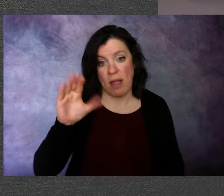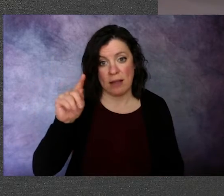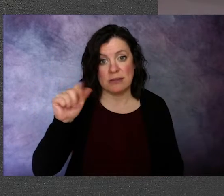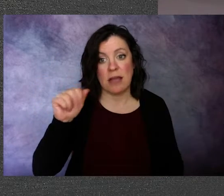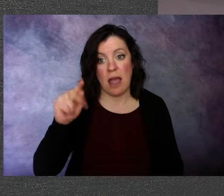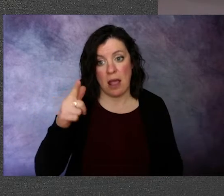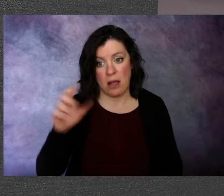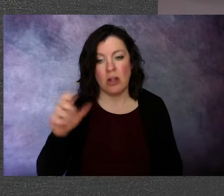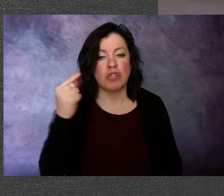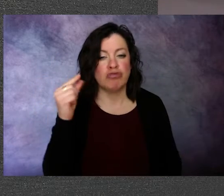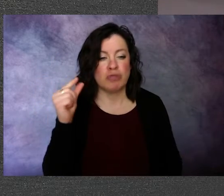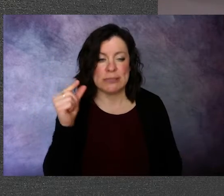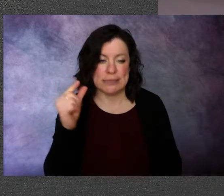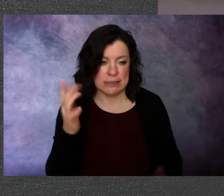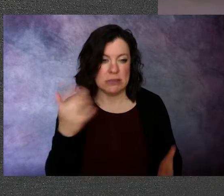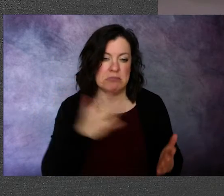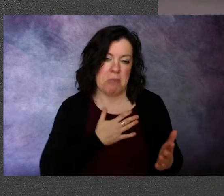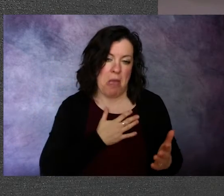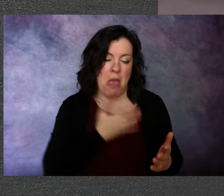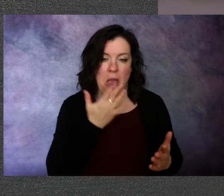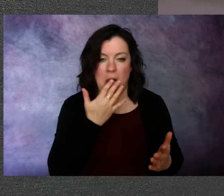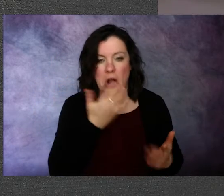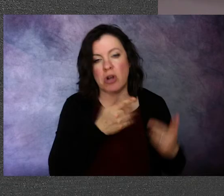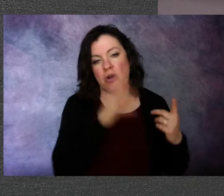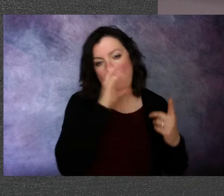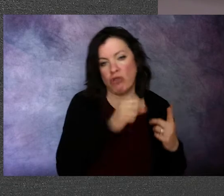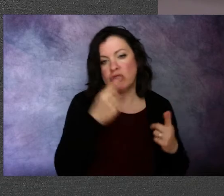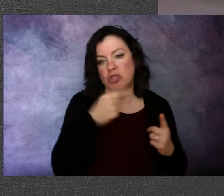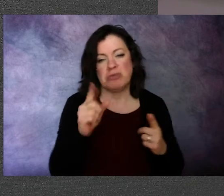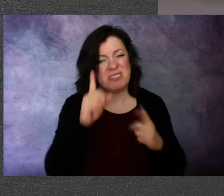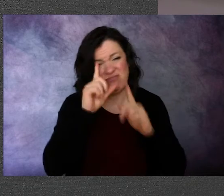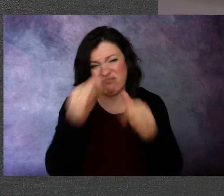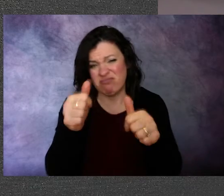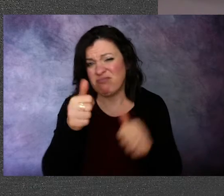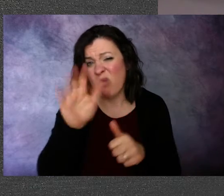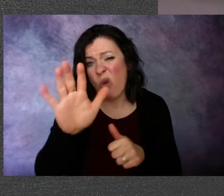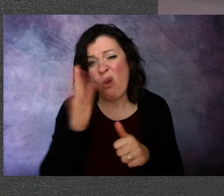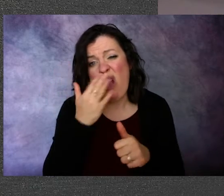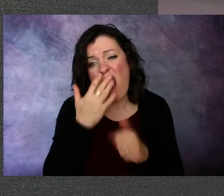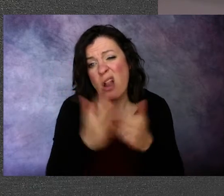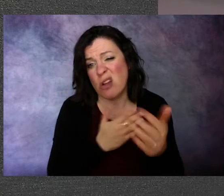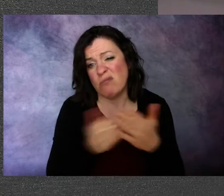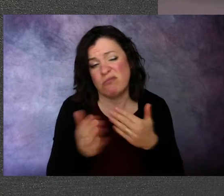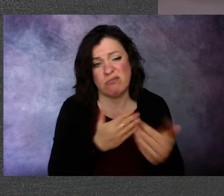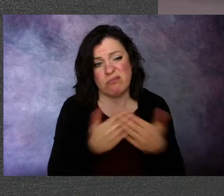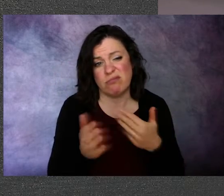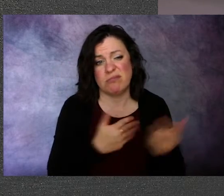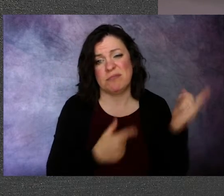Whatever color you like. And then I took a toilet paper roll and I cut it in half. We're gonna need a glue stick.